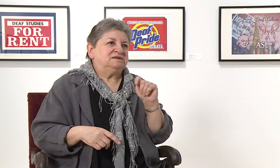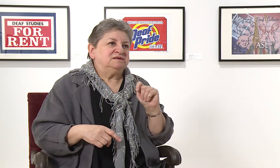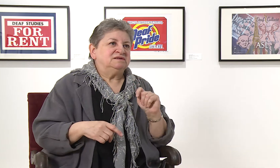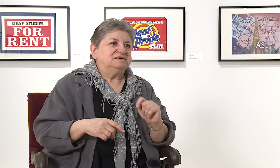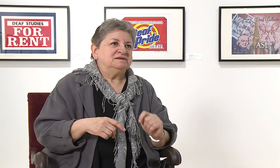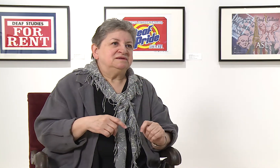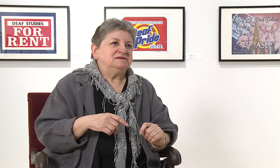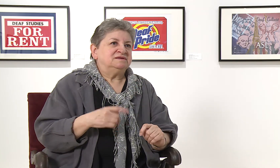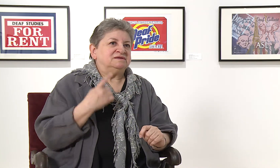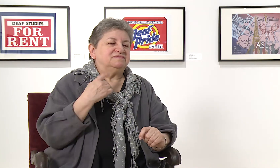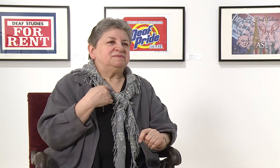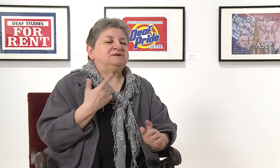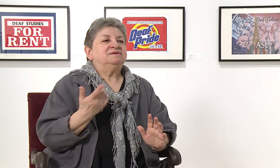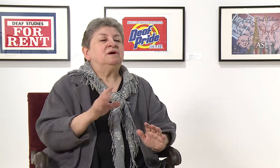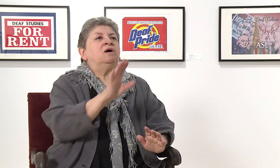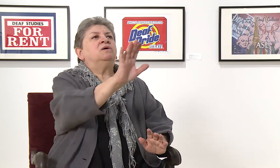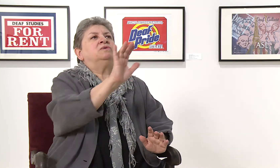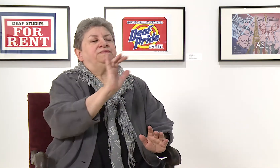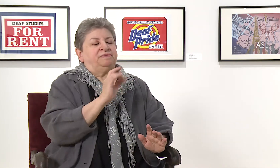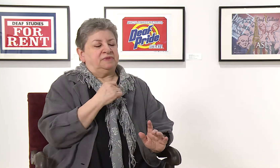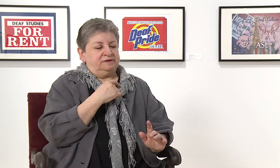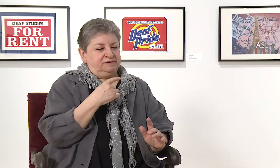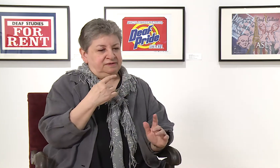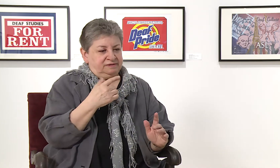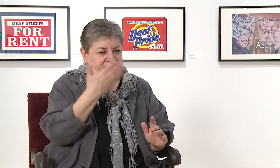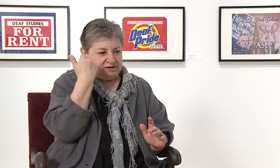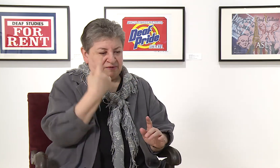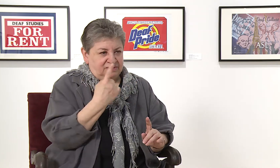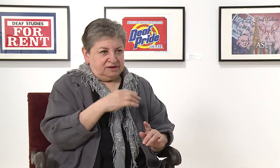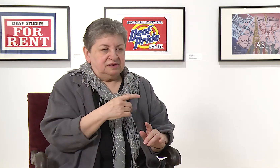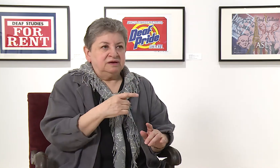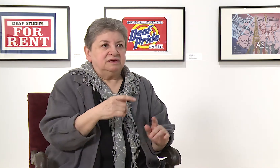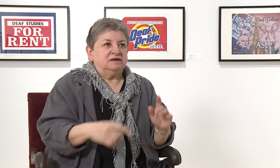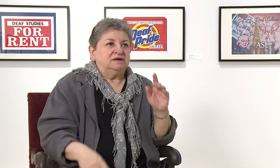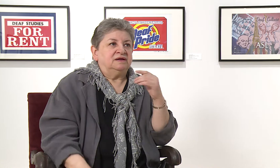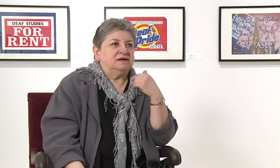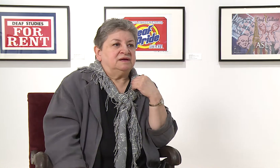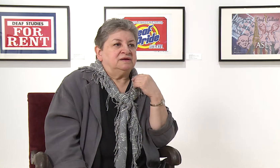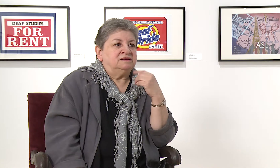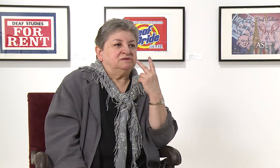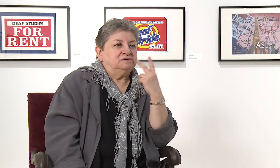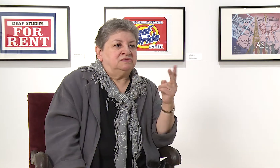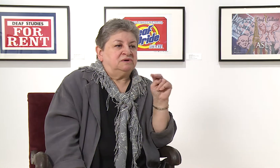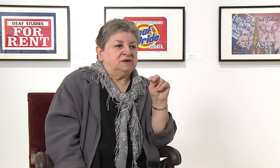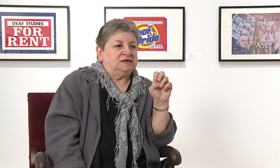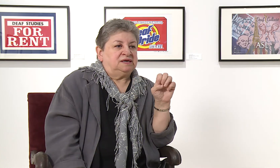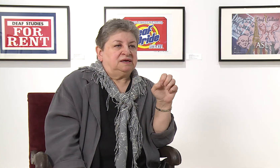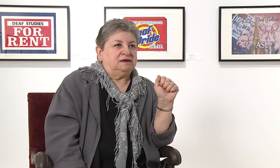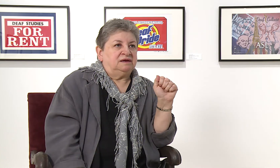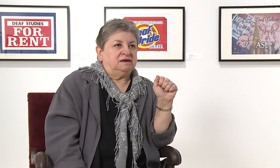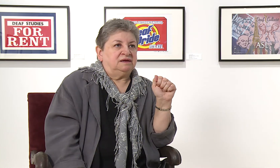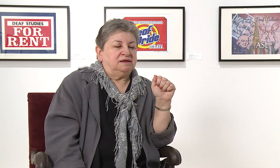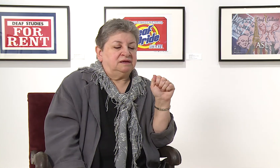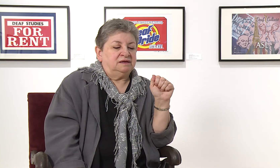and it was truly an audist relationship. Oh, I almost forgot to mention.